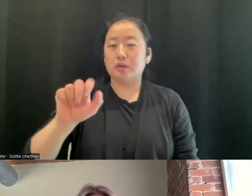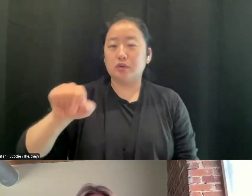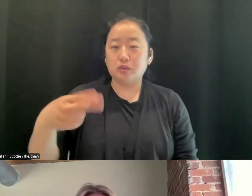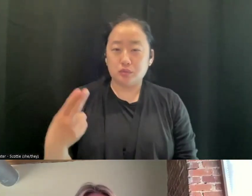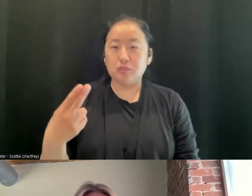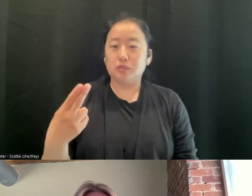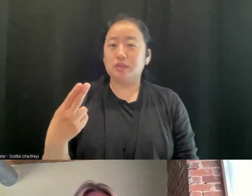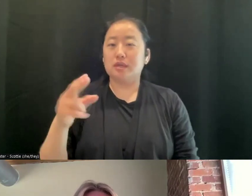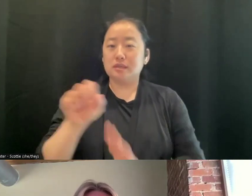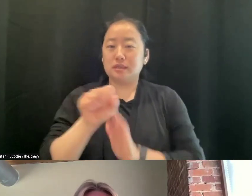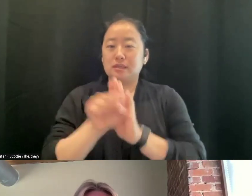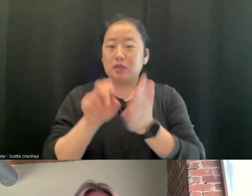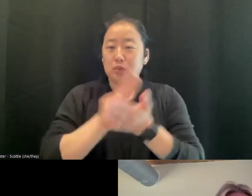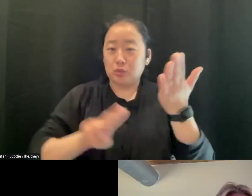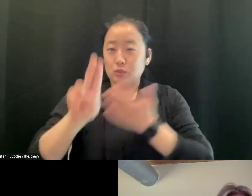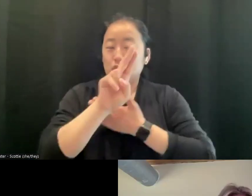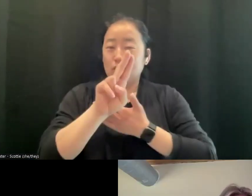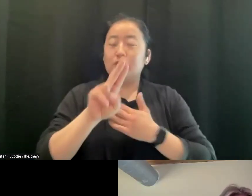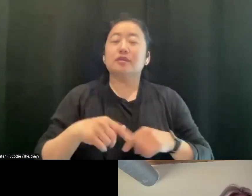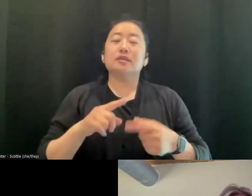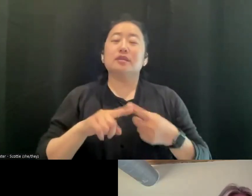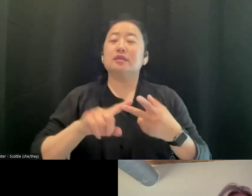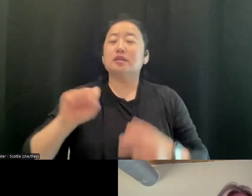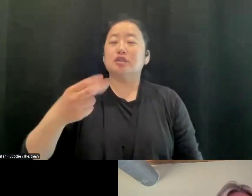and I use she/her pronouns. >> Melinda: Thank you, Bora.